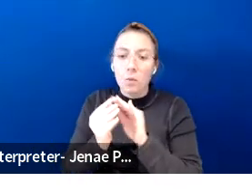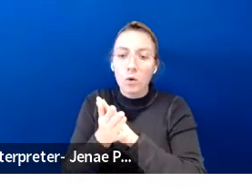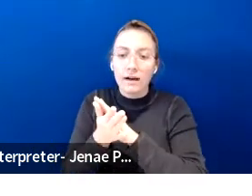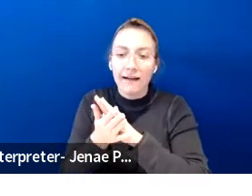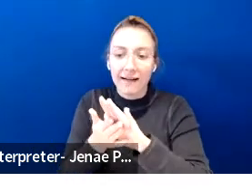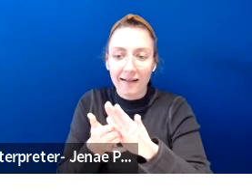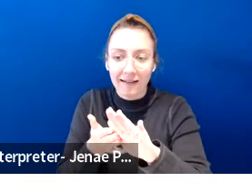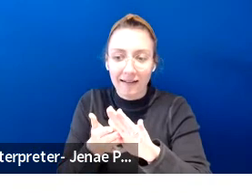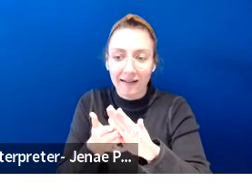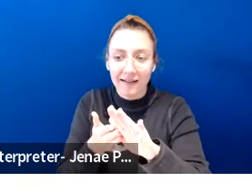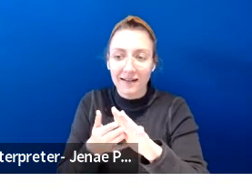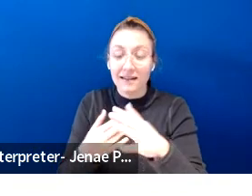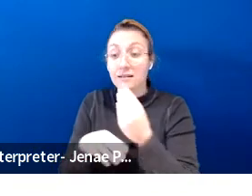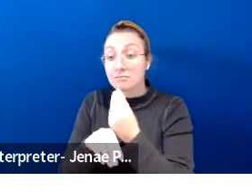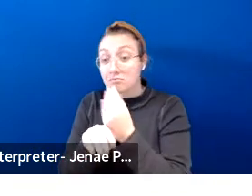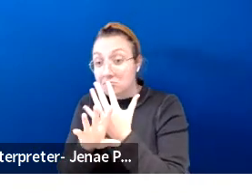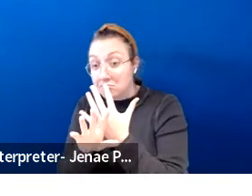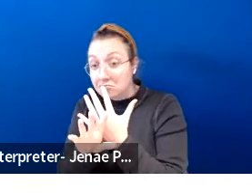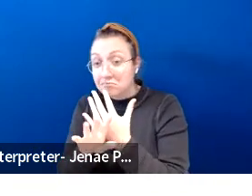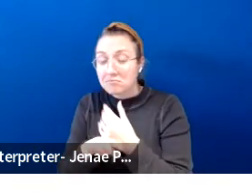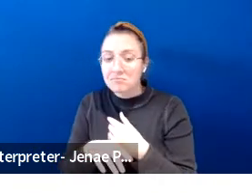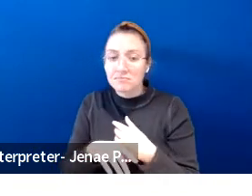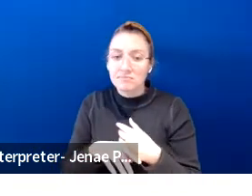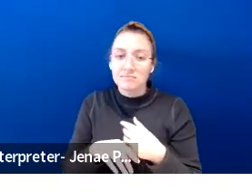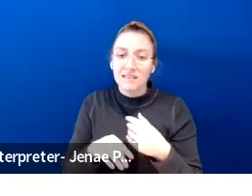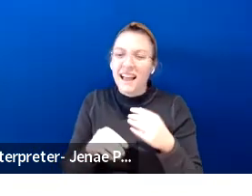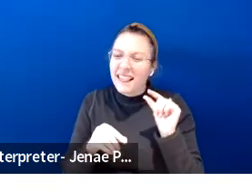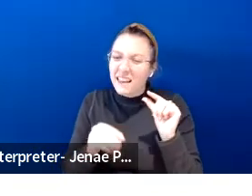telecommuting and so on, had a little more time to reflect and had a little more time to realize.